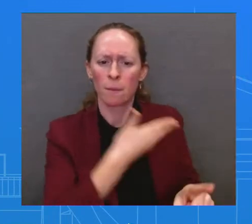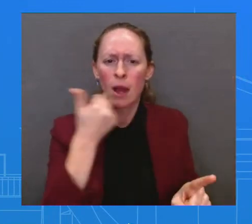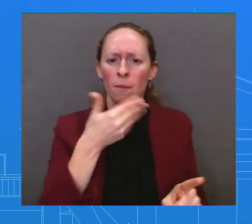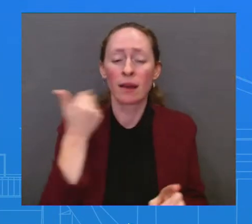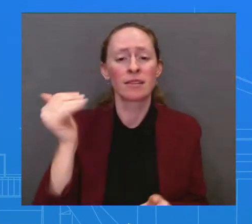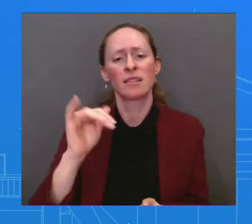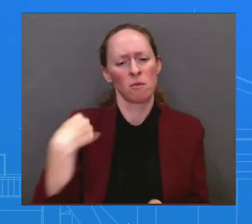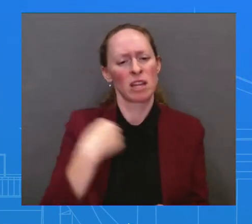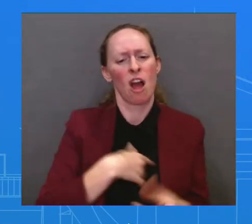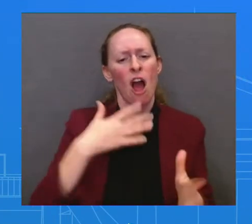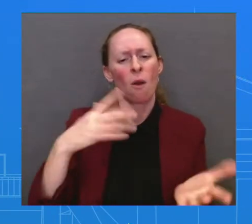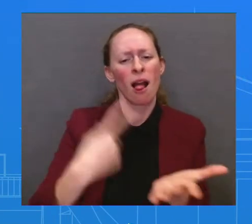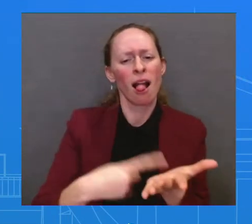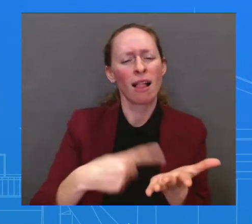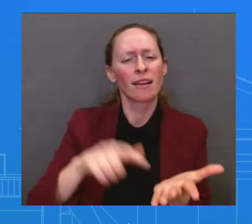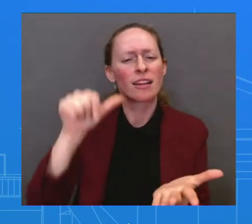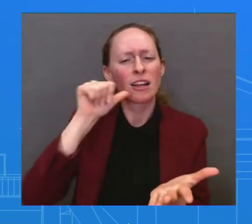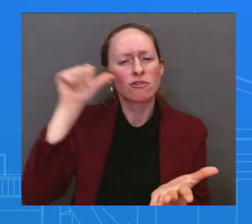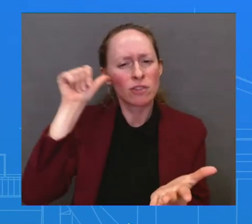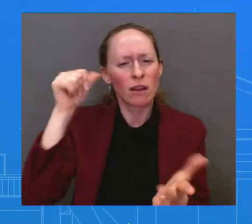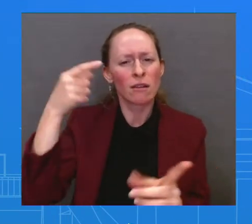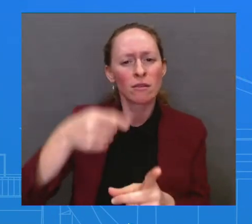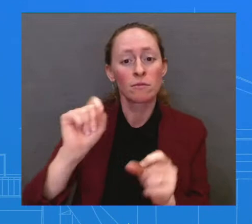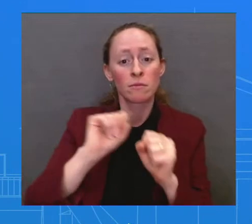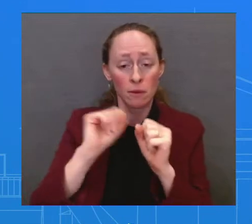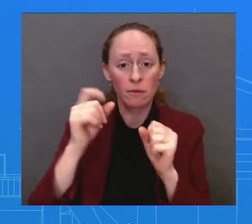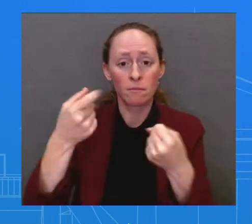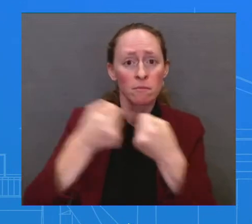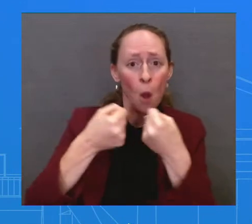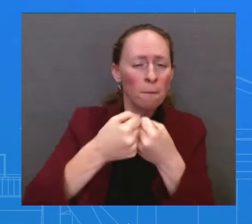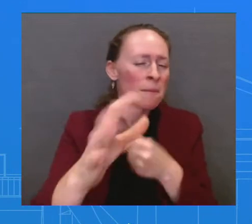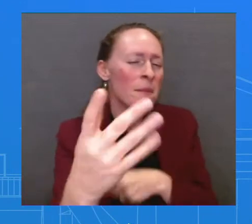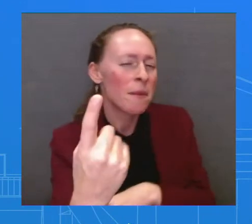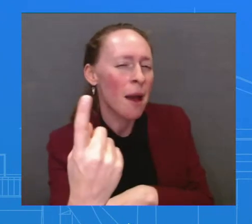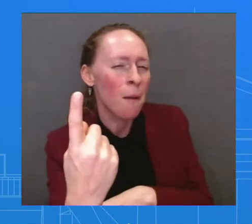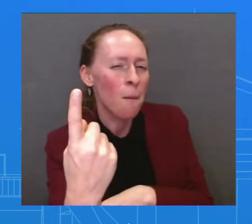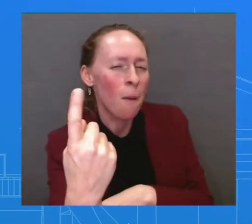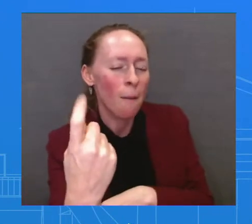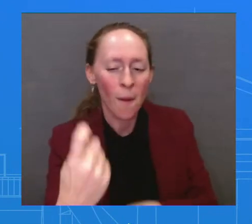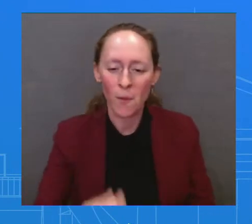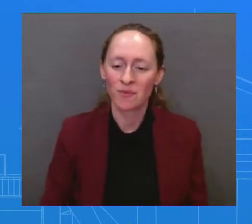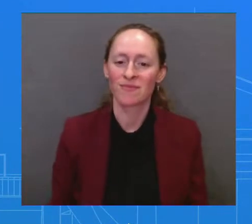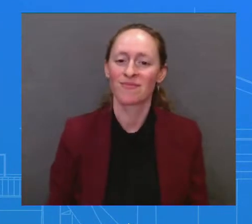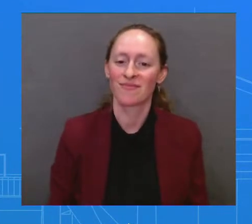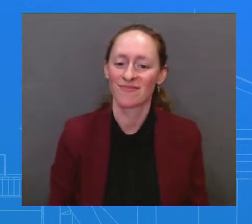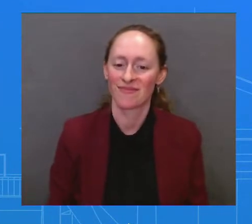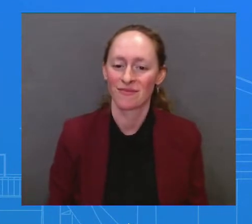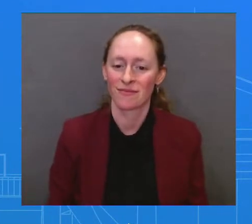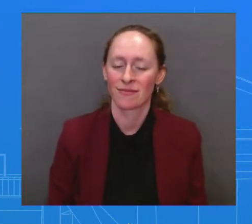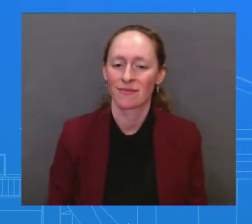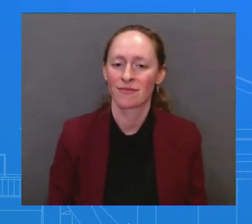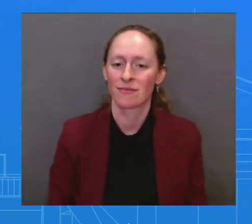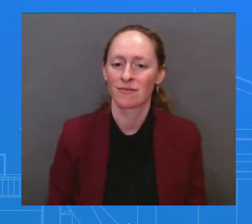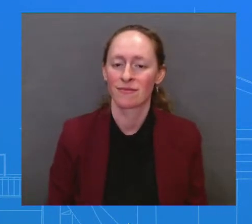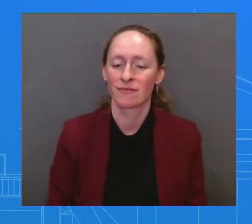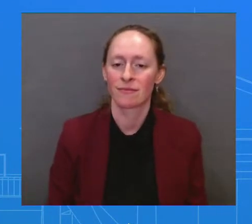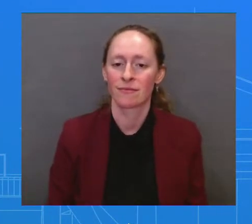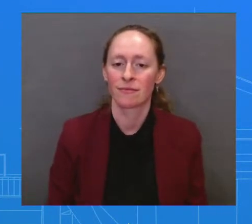I'll take one more question for some -- go ahead. The Press: Thanks, Karine. The President is expected to announce a new Office for Gun Violence